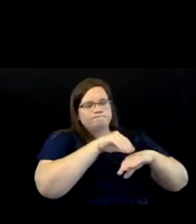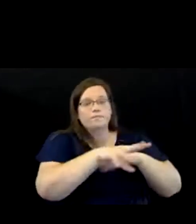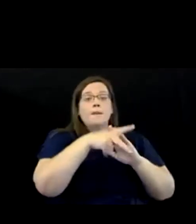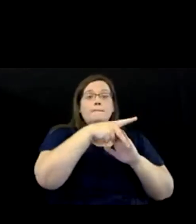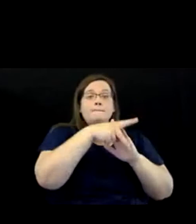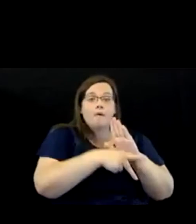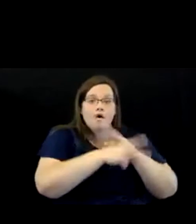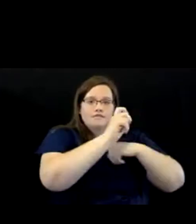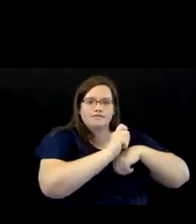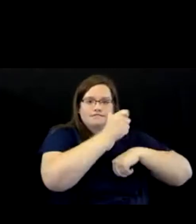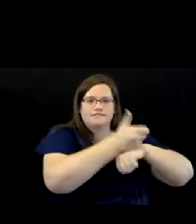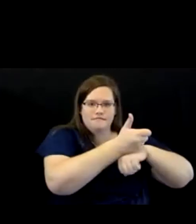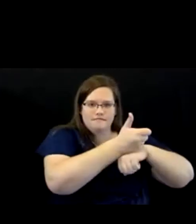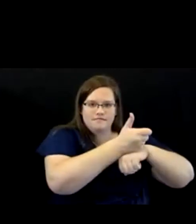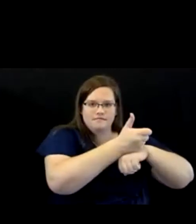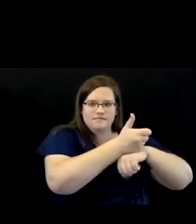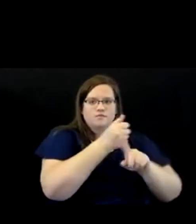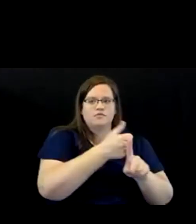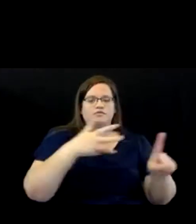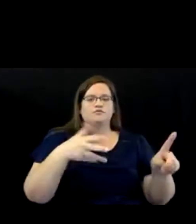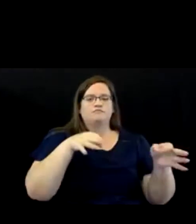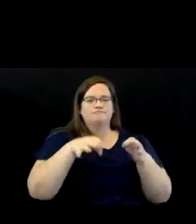then fleshes out what's implemented.